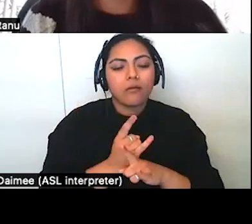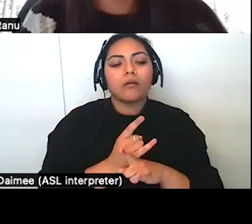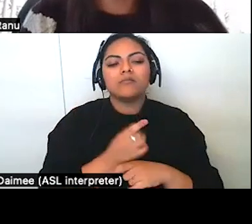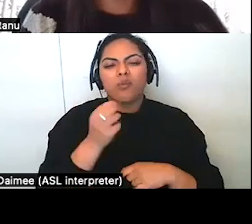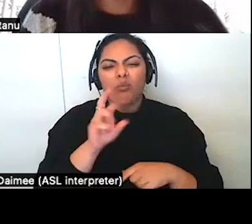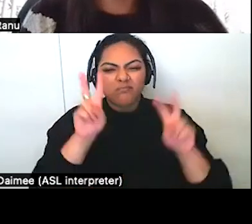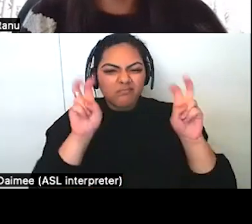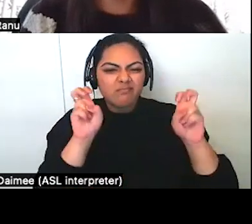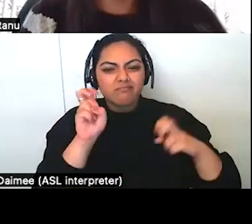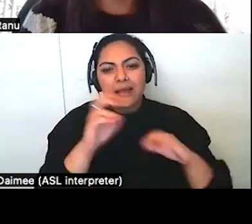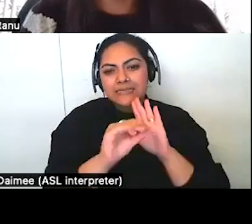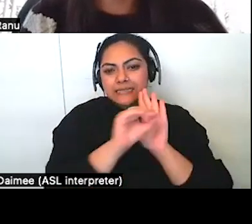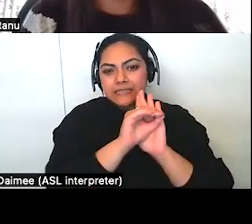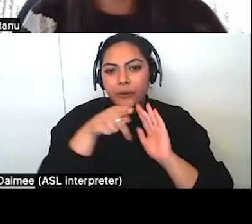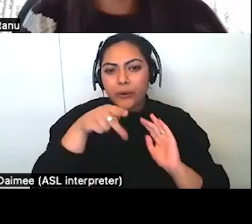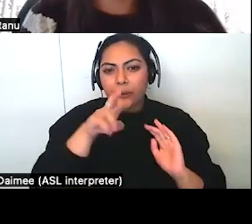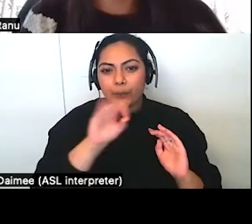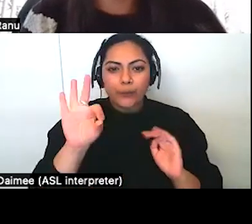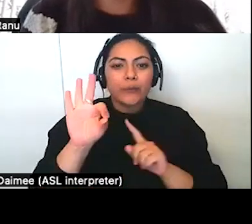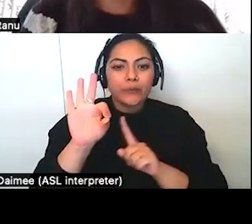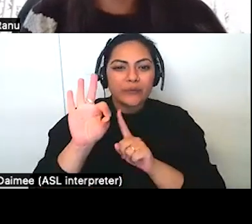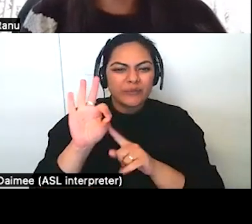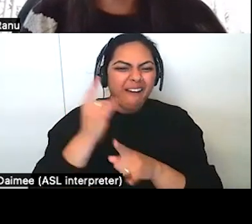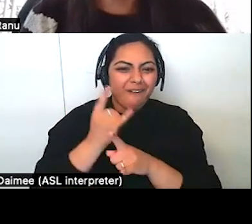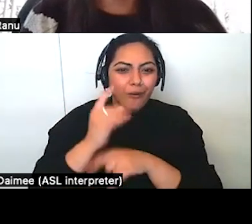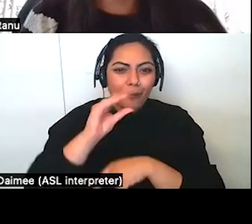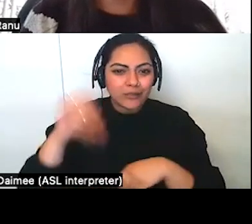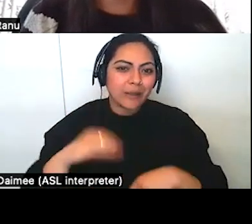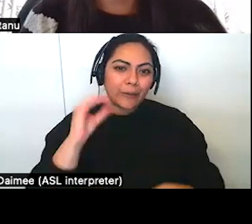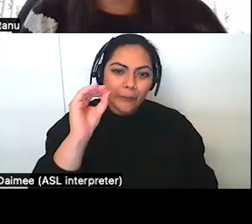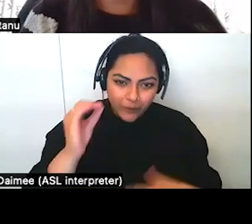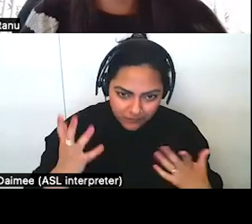it's a little more than a trend. It's being seen in the headlines since Canada announced